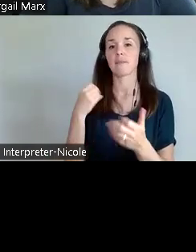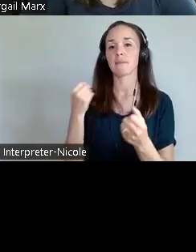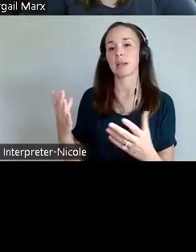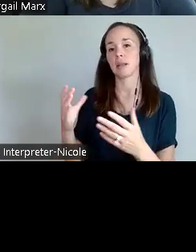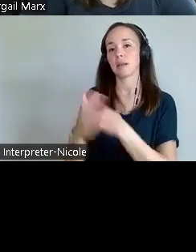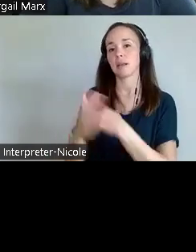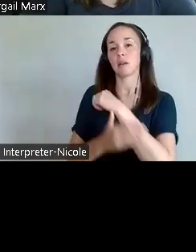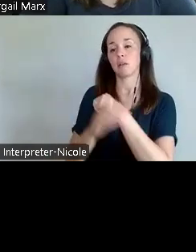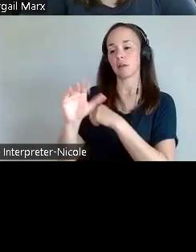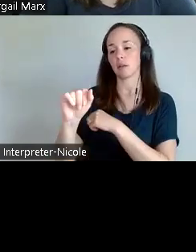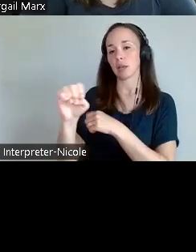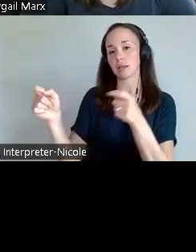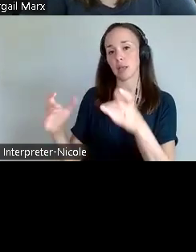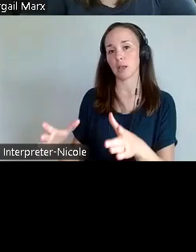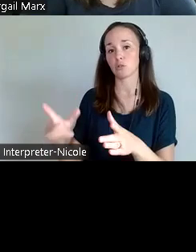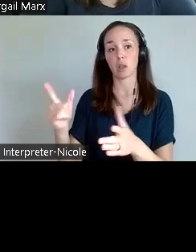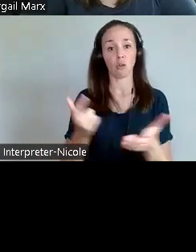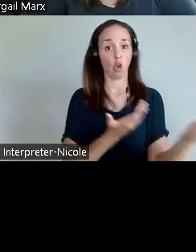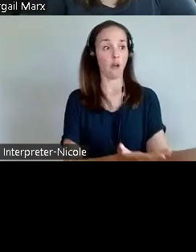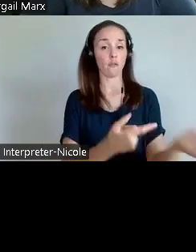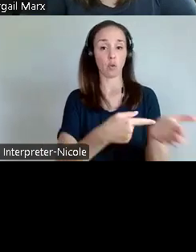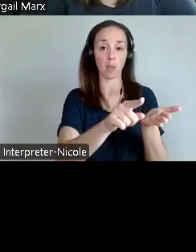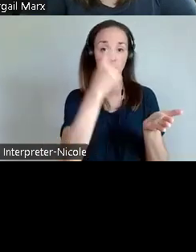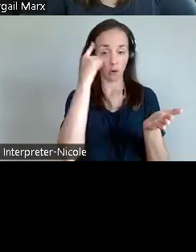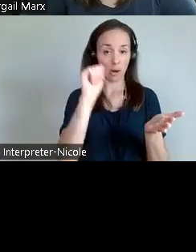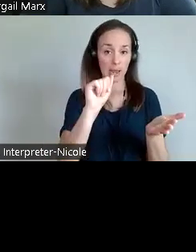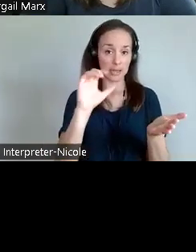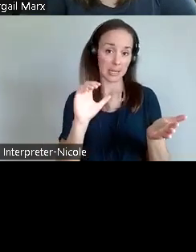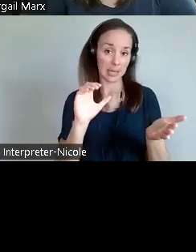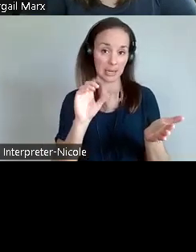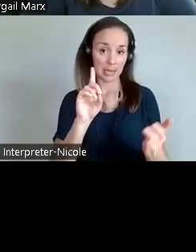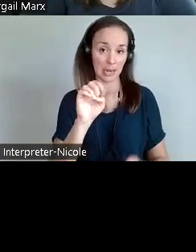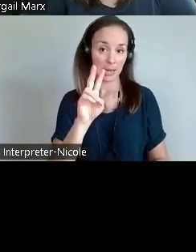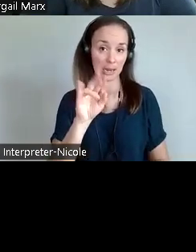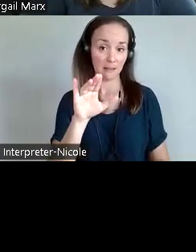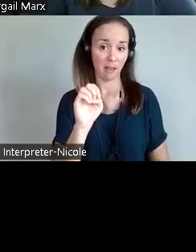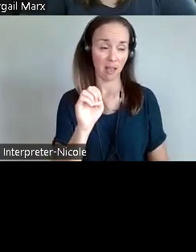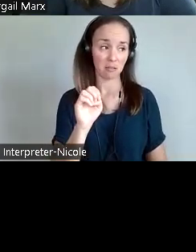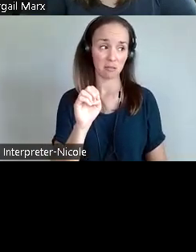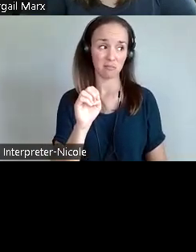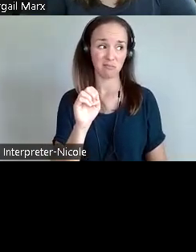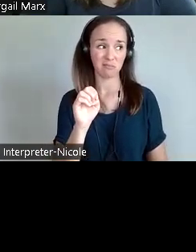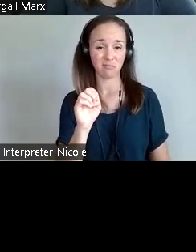just offering to pay for AAC devices, which wasn't always the best fit for that family.